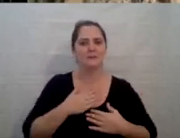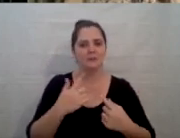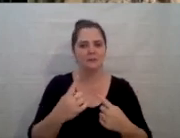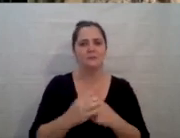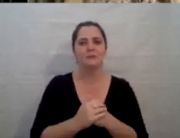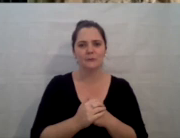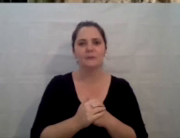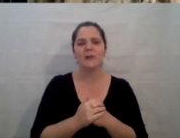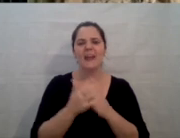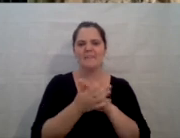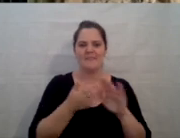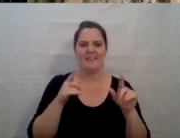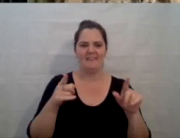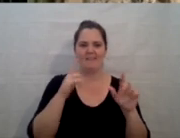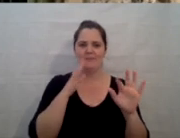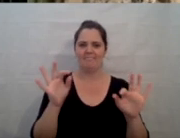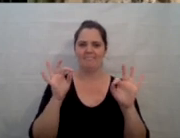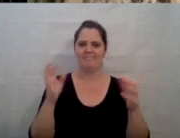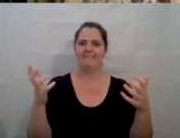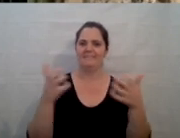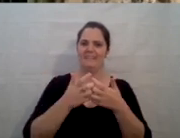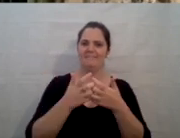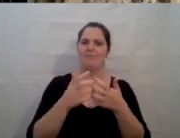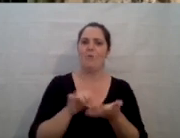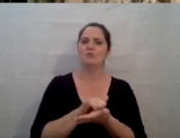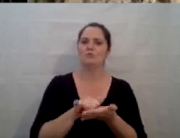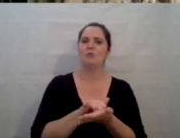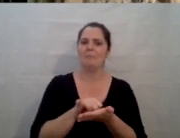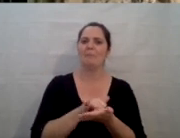YouTube friendly as you'll see. Alright now I'd also like to join